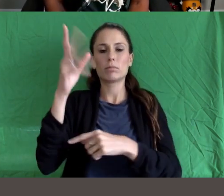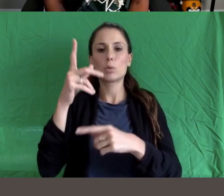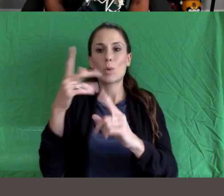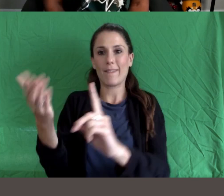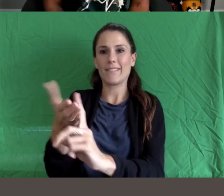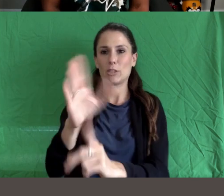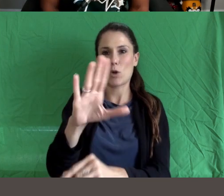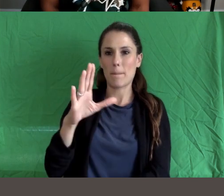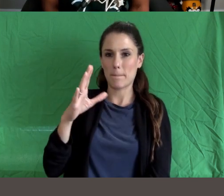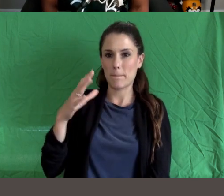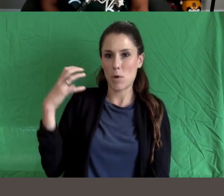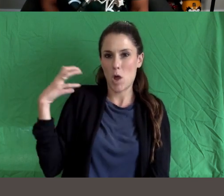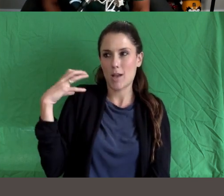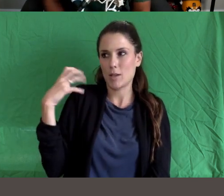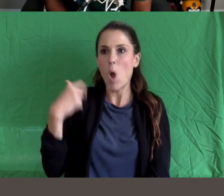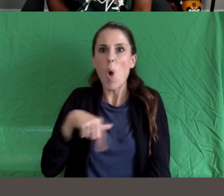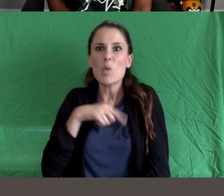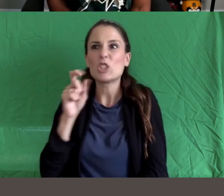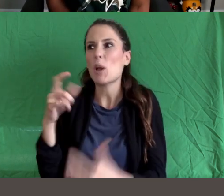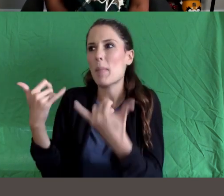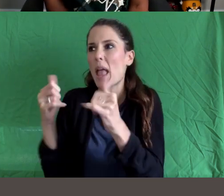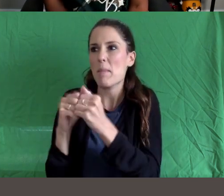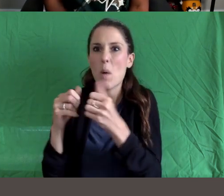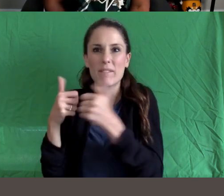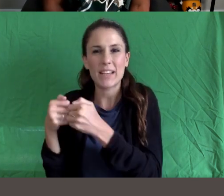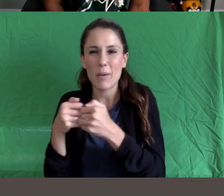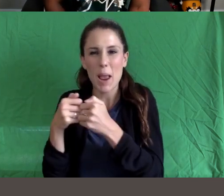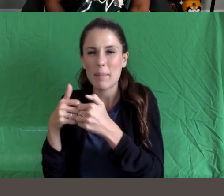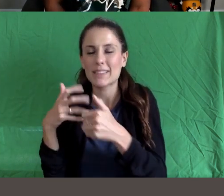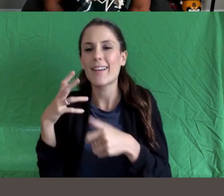convince your boss that we should be playing more video games, although if you do convince them,